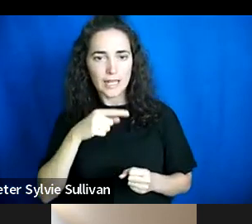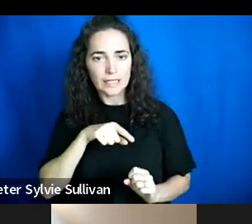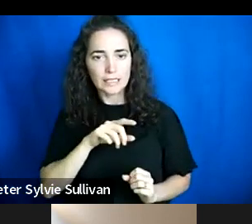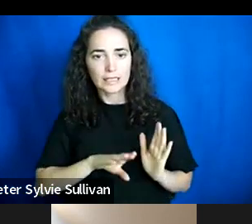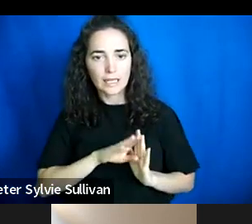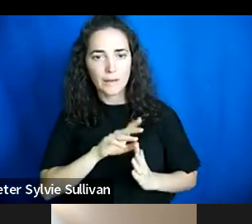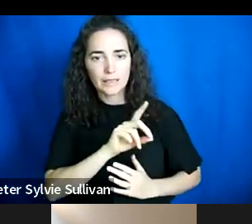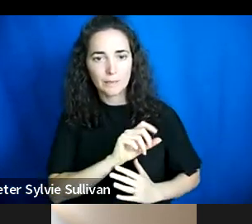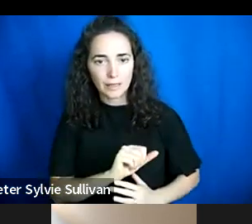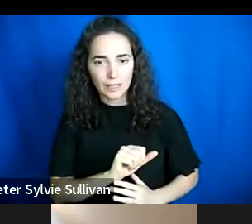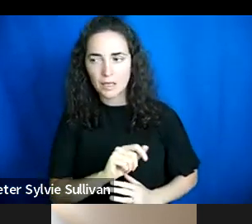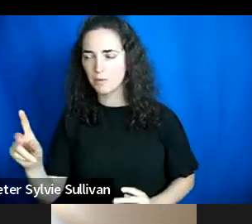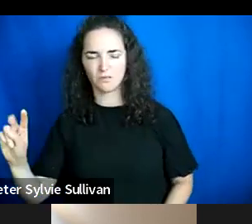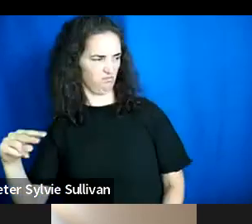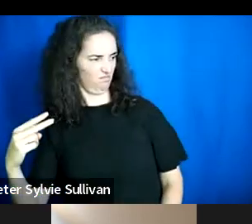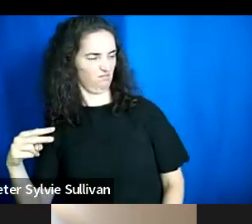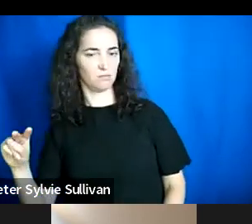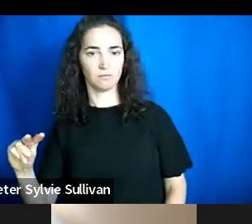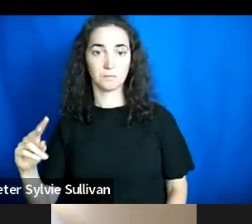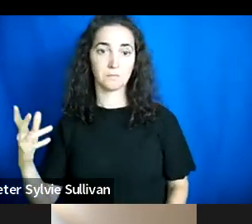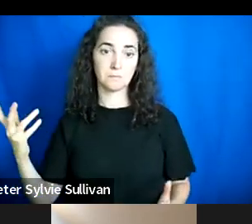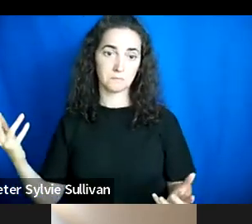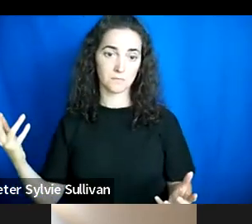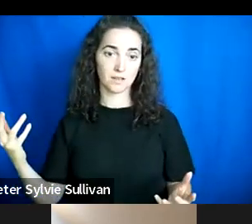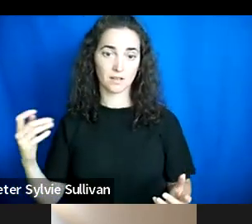Sometimes you may get a strange look, or whatever case might be.